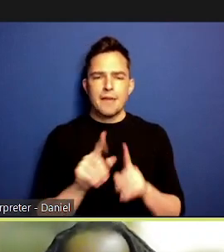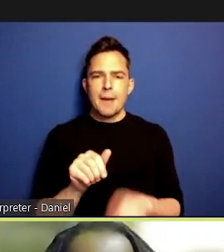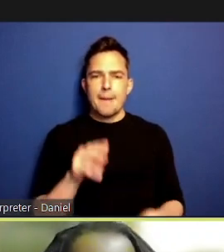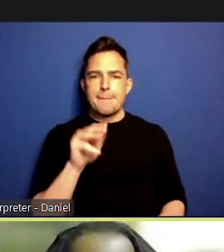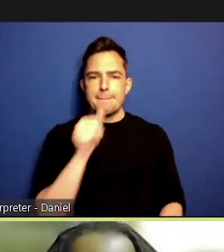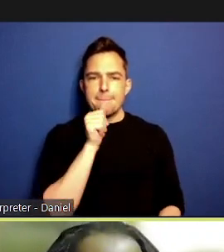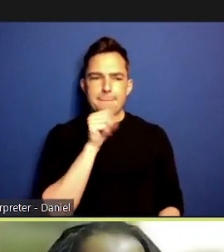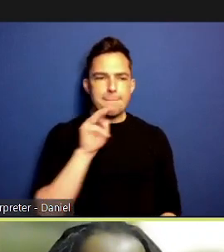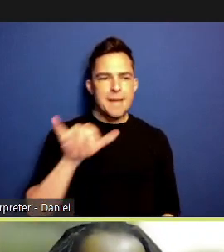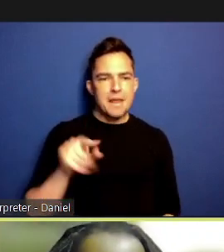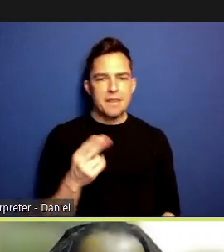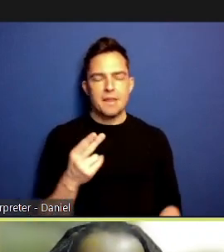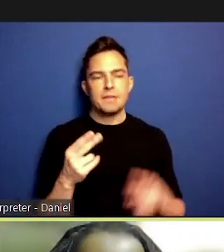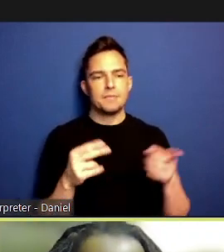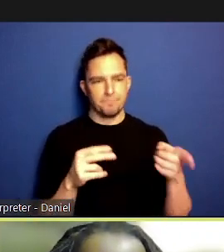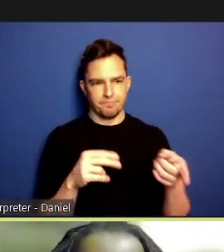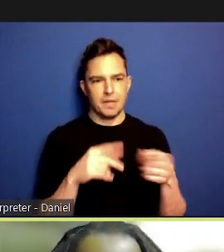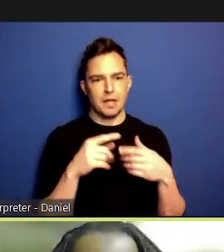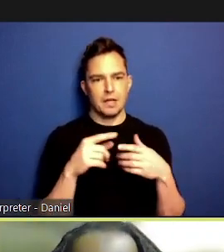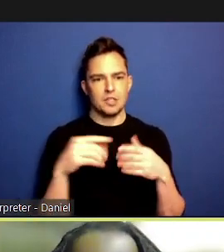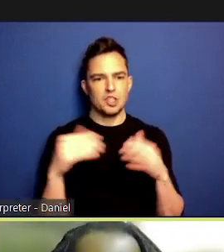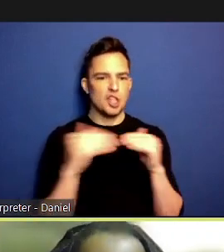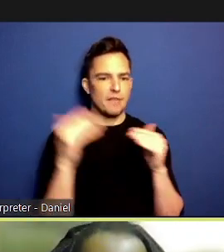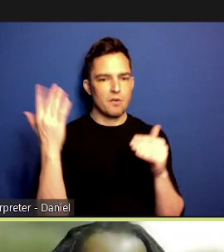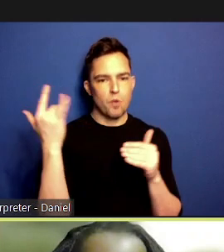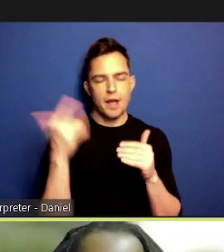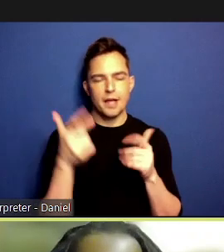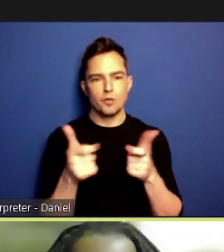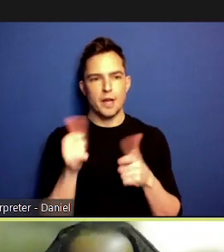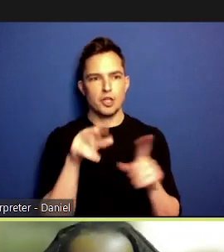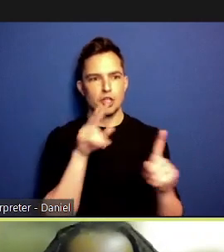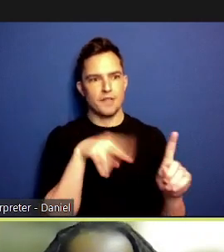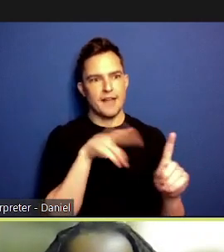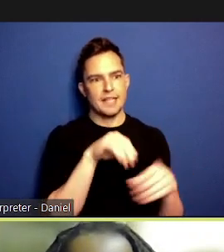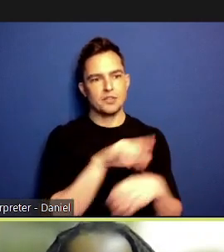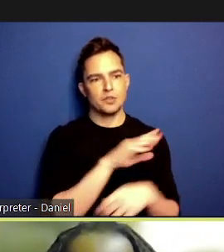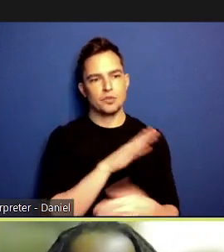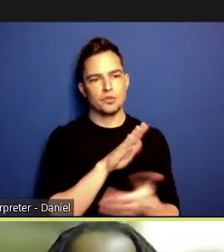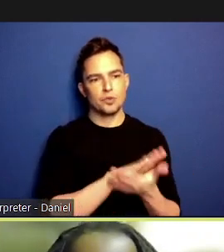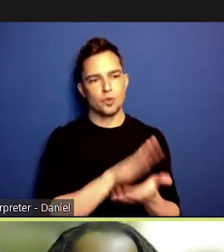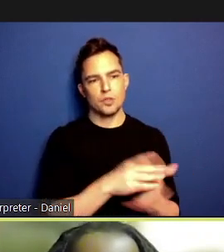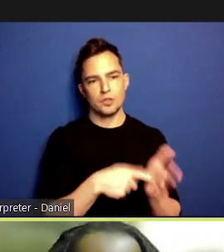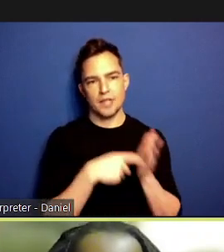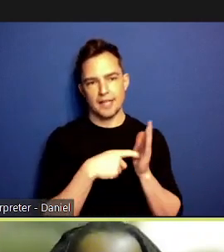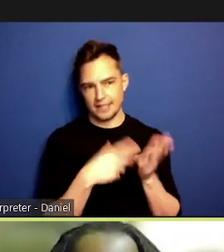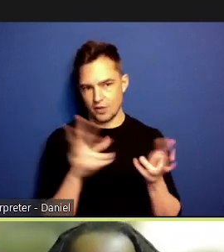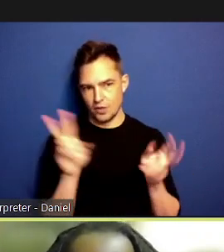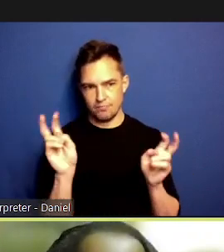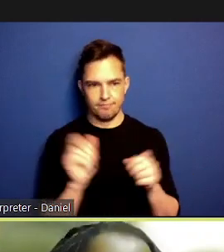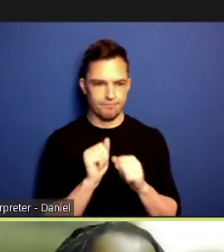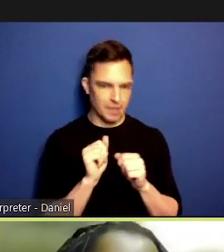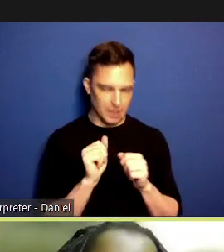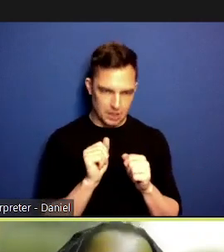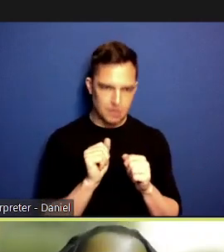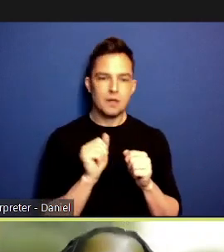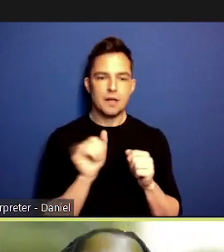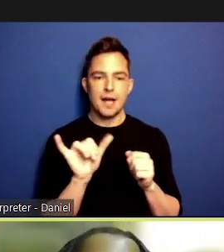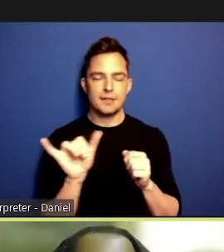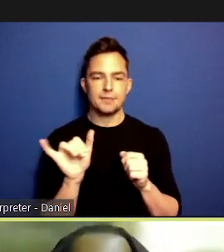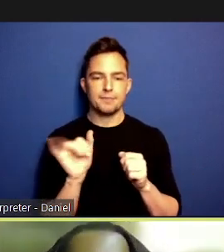the justification for why greater surveillance in schools is necessary. As what's presented